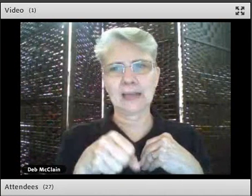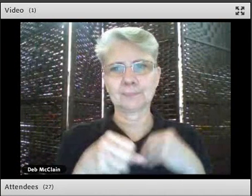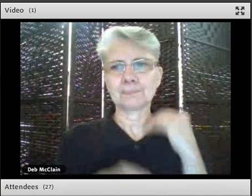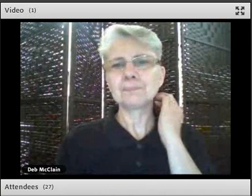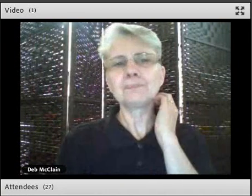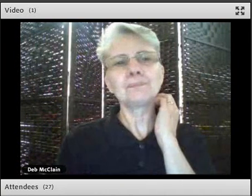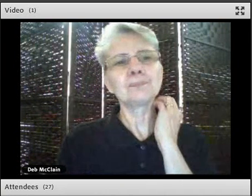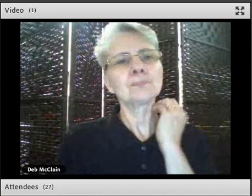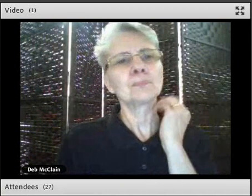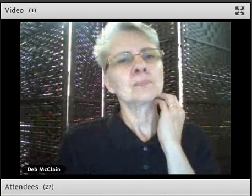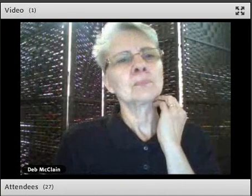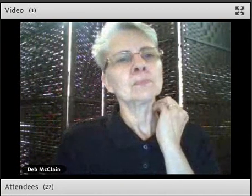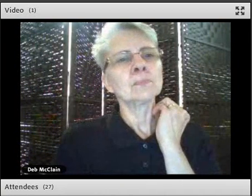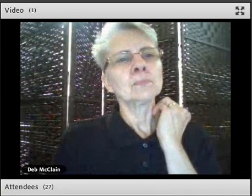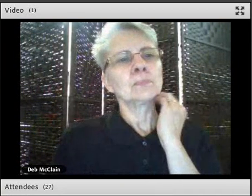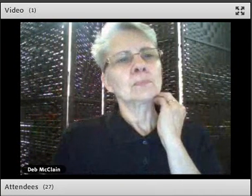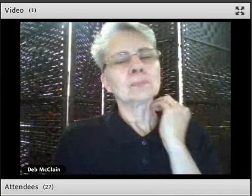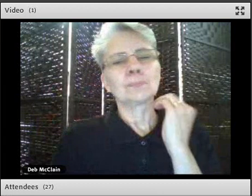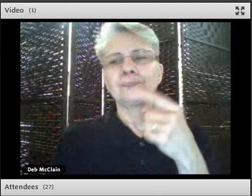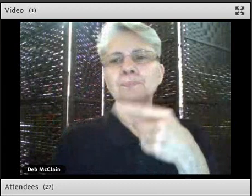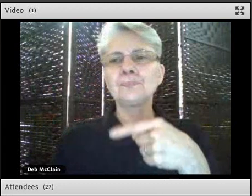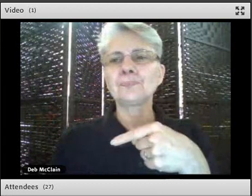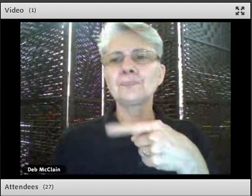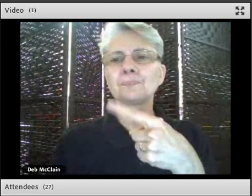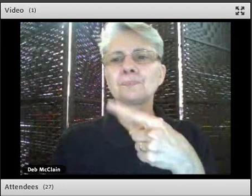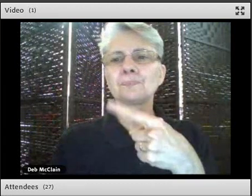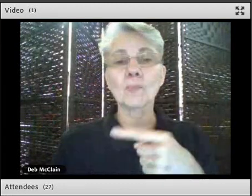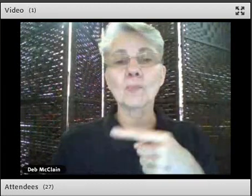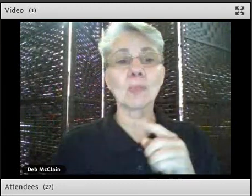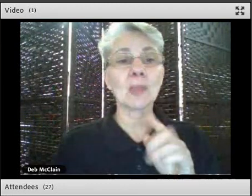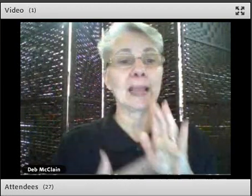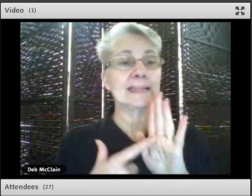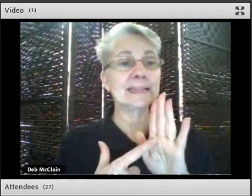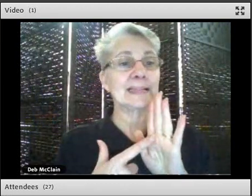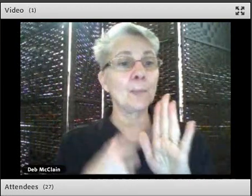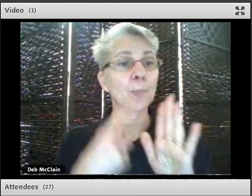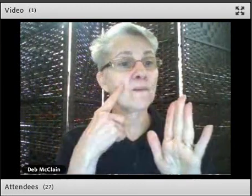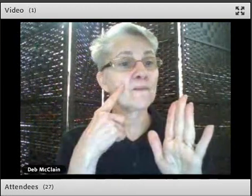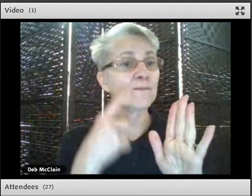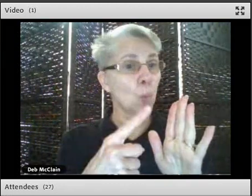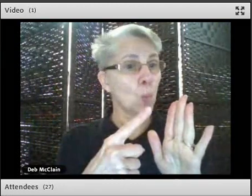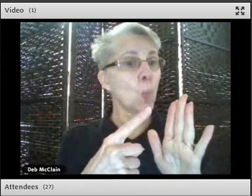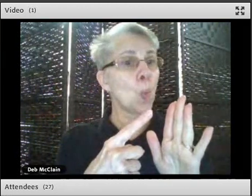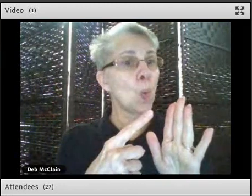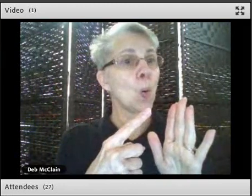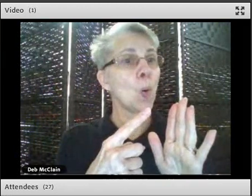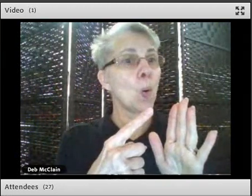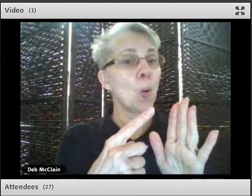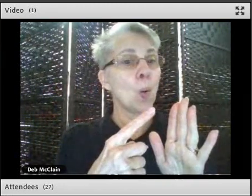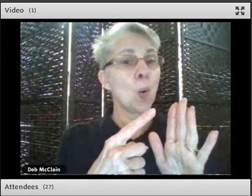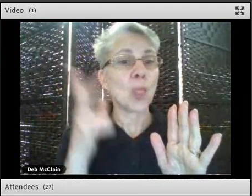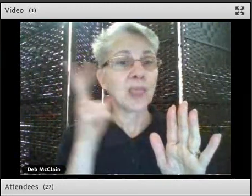the full record of "Harry Potter and the Half-Blood Prince." And I know it's tiny, so I hope that it works.